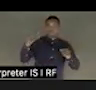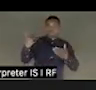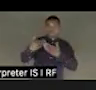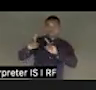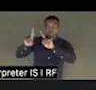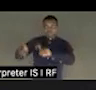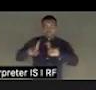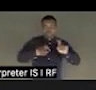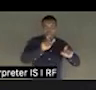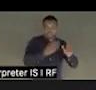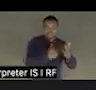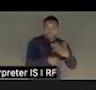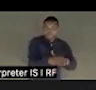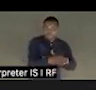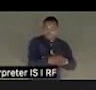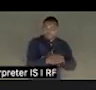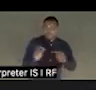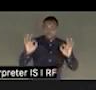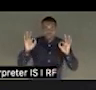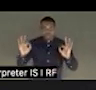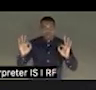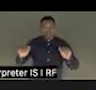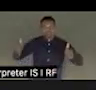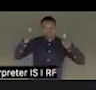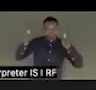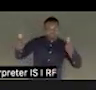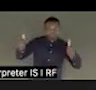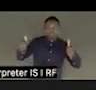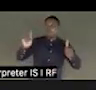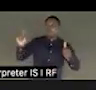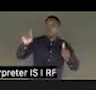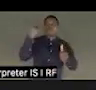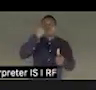collect the best practices out there already and then define how we want to,